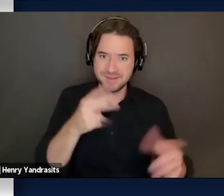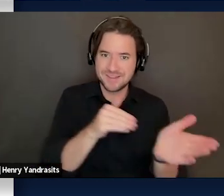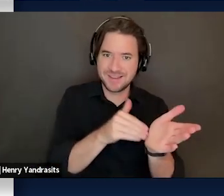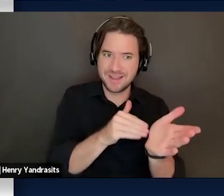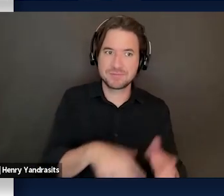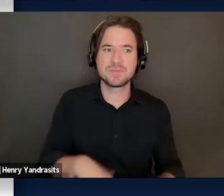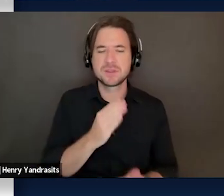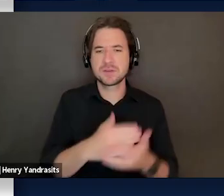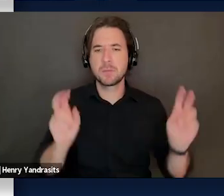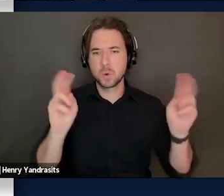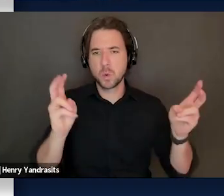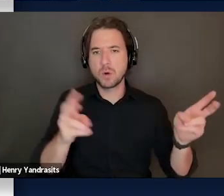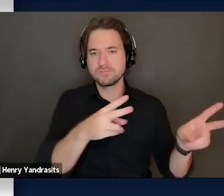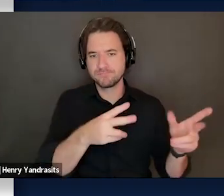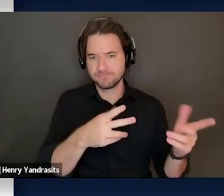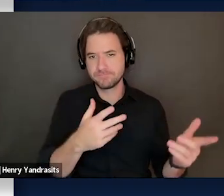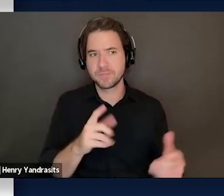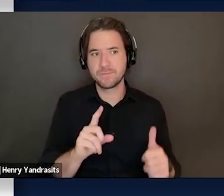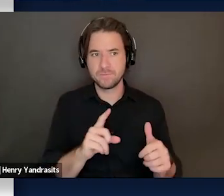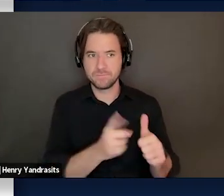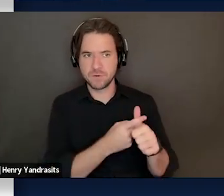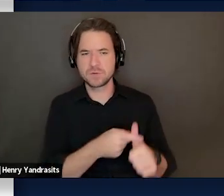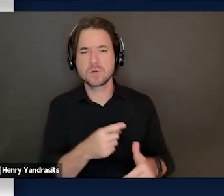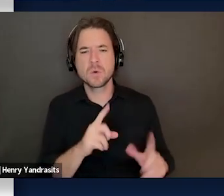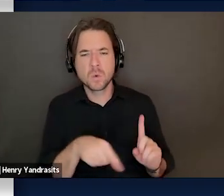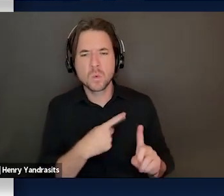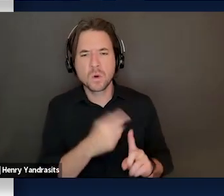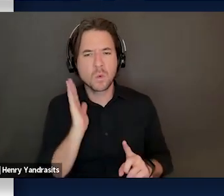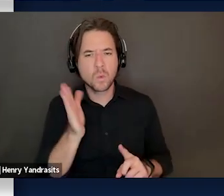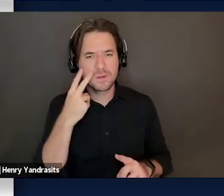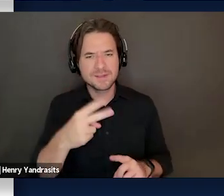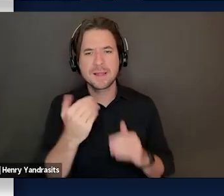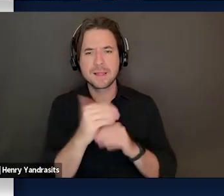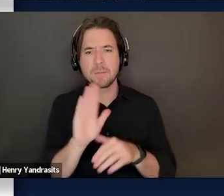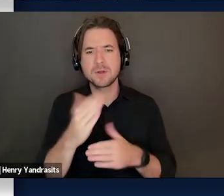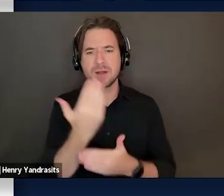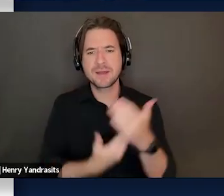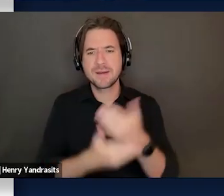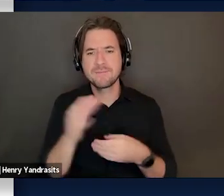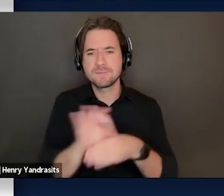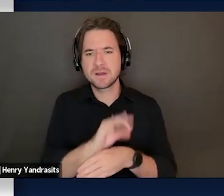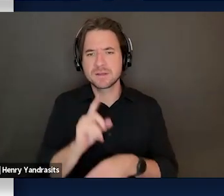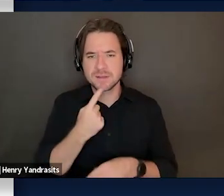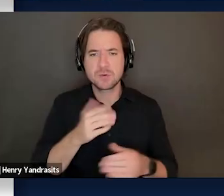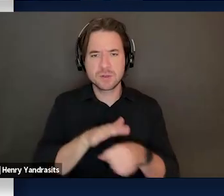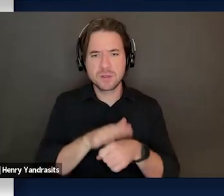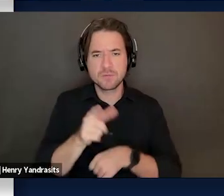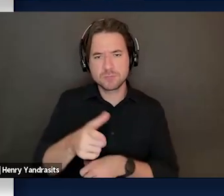Uh, this person was asked. At what point would you see that limitation with your hand function would be severe enough that you would seek out a professional.